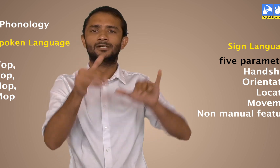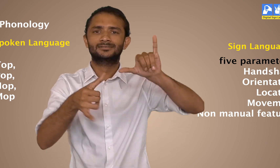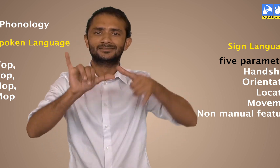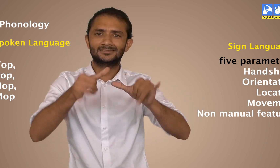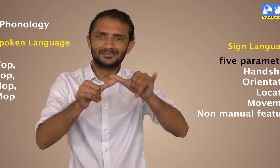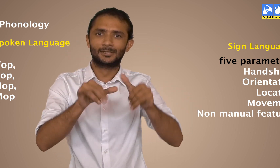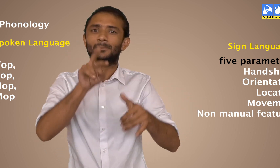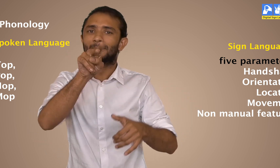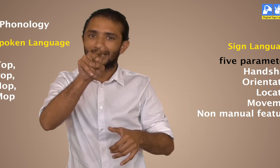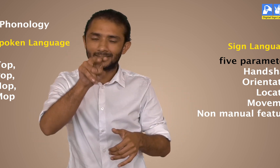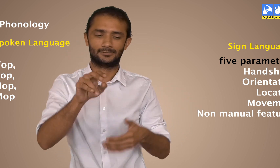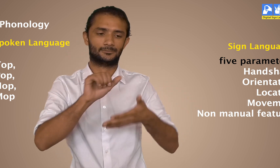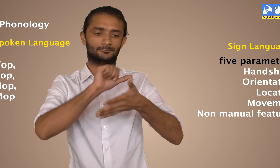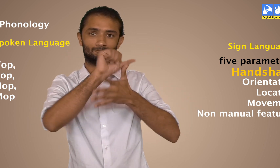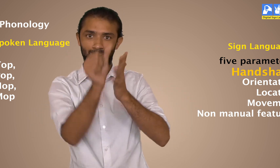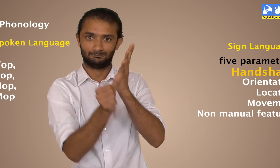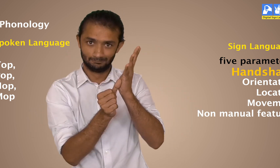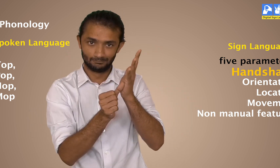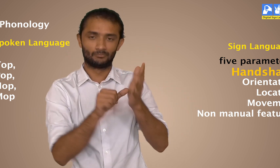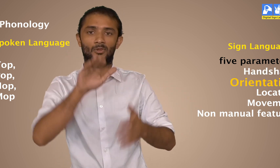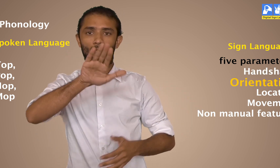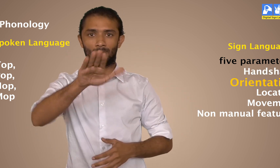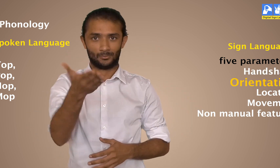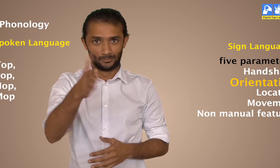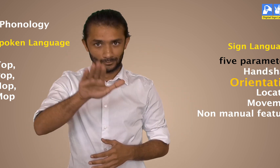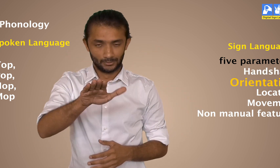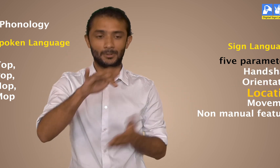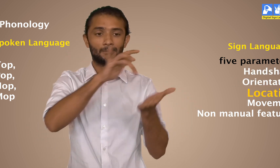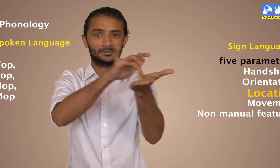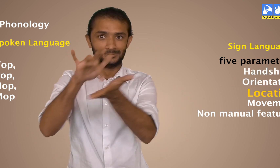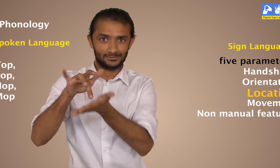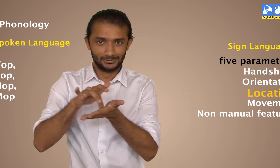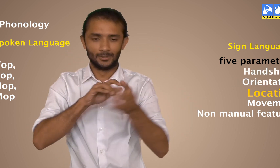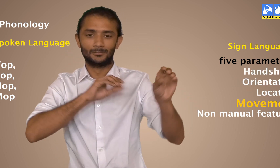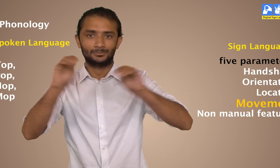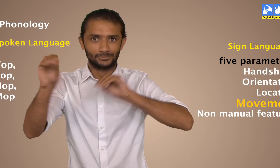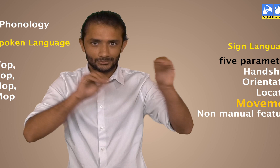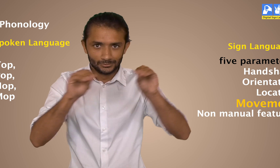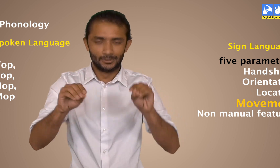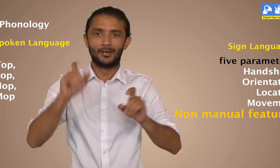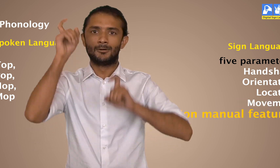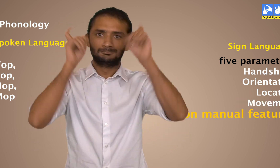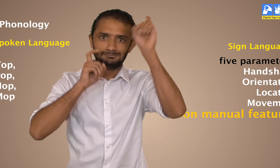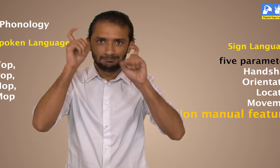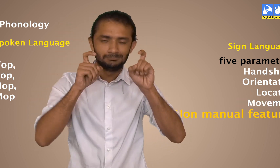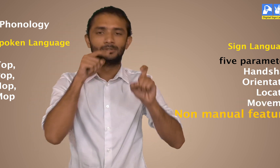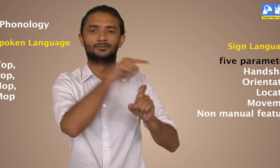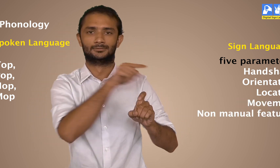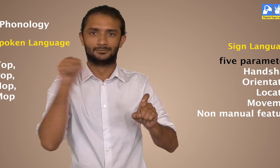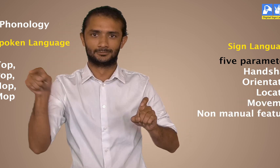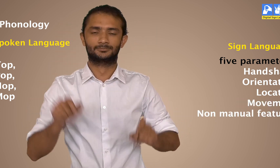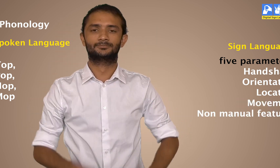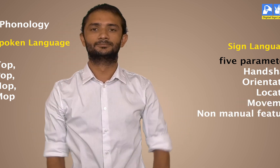Handshape, Orientation, Location, Movement and Non manual features.